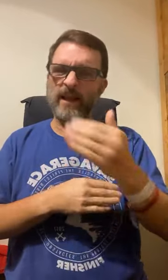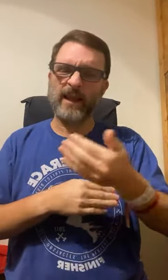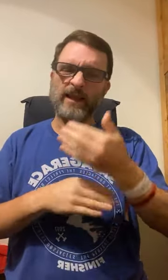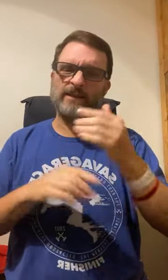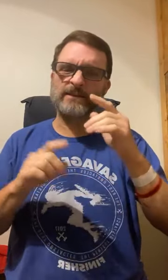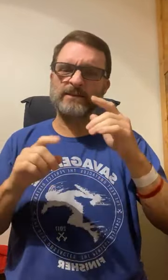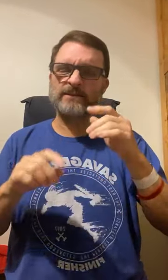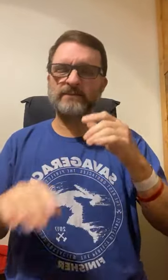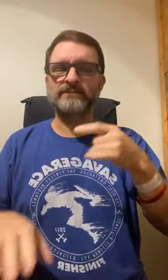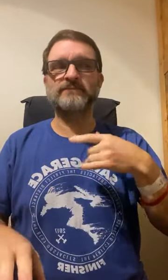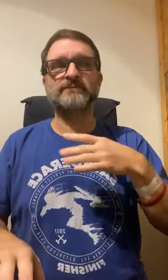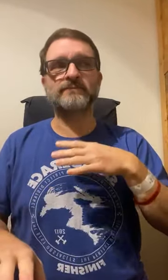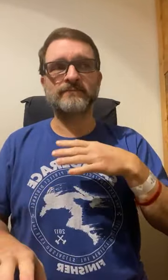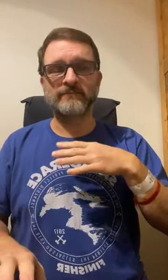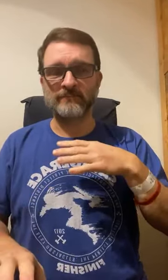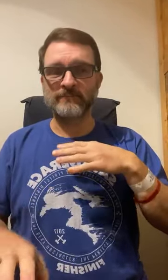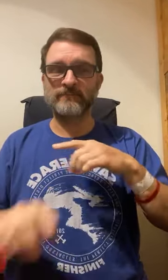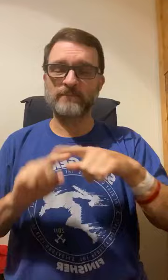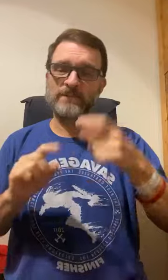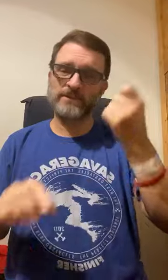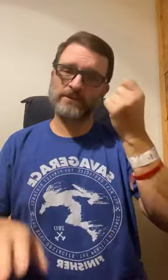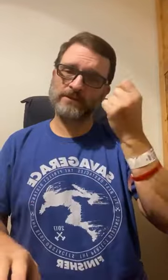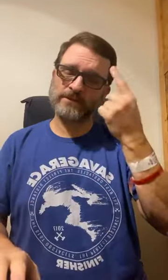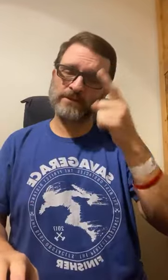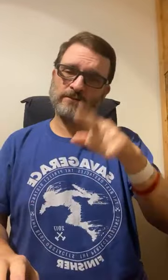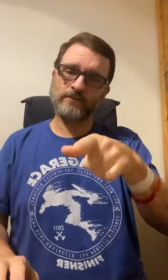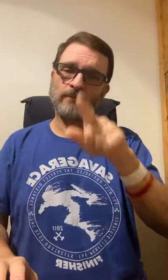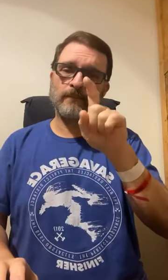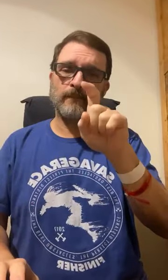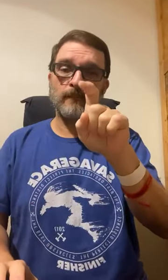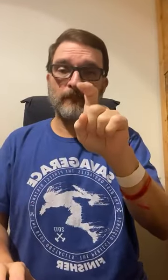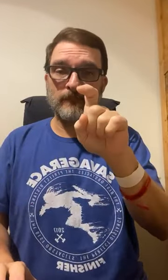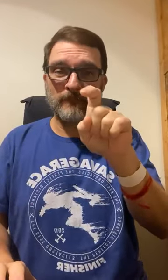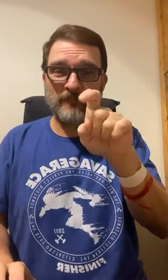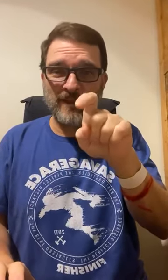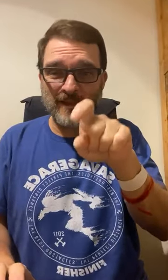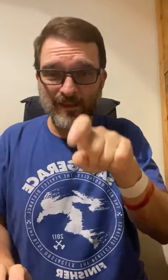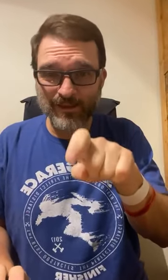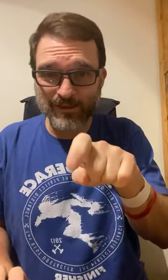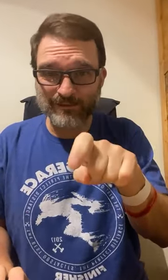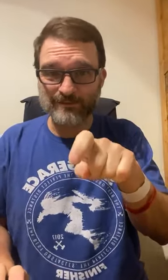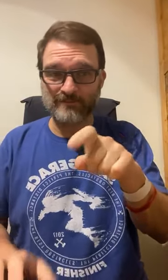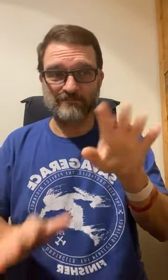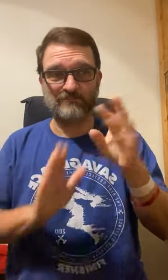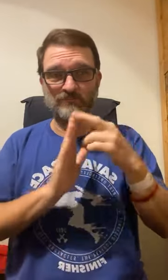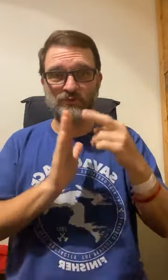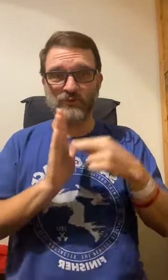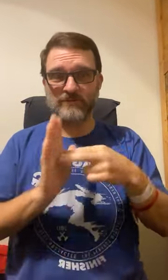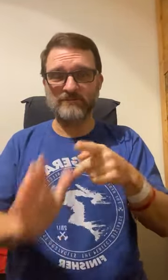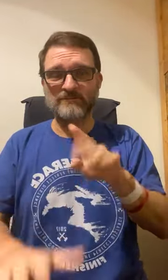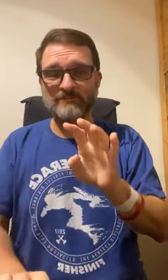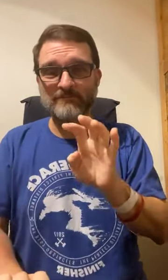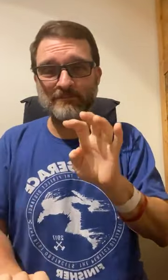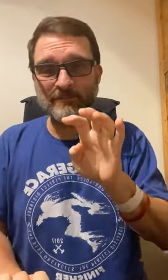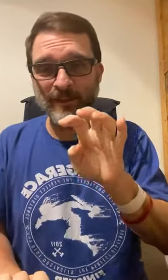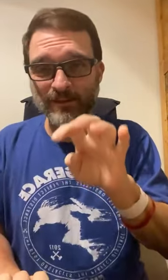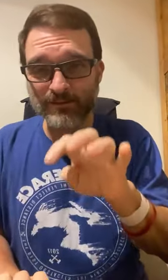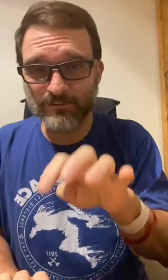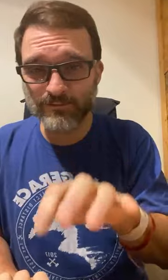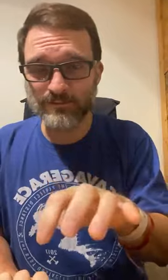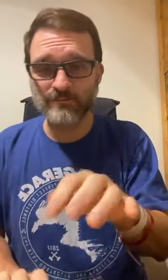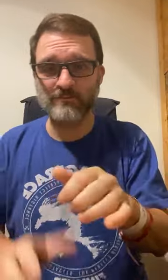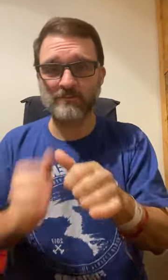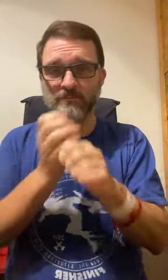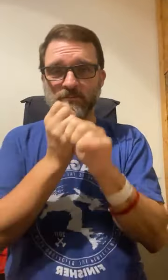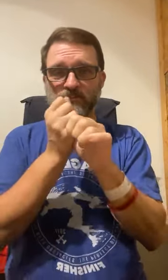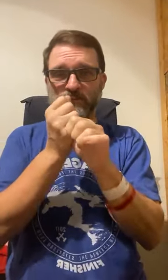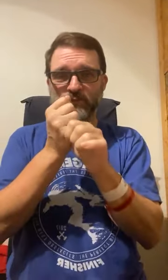Staying overnight. Their rule was